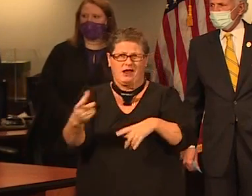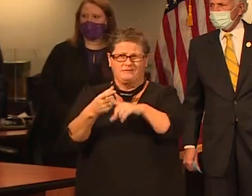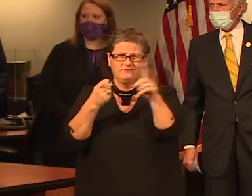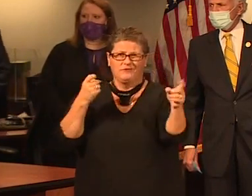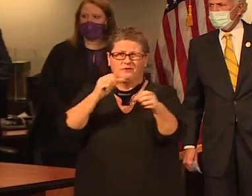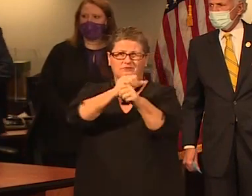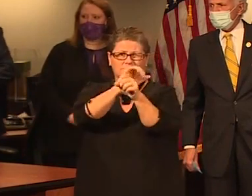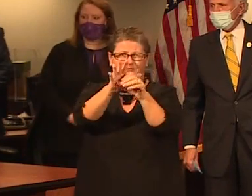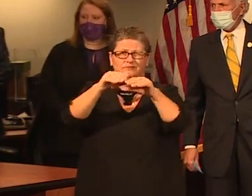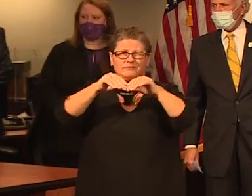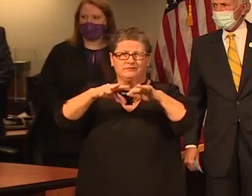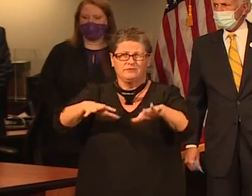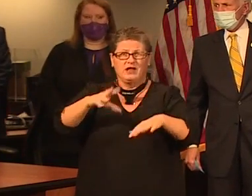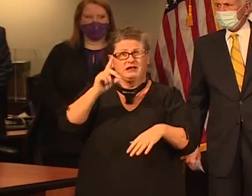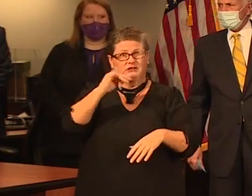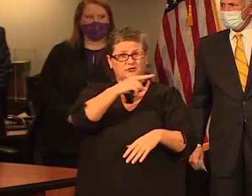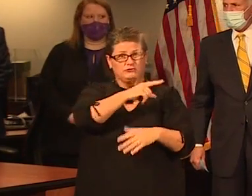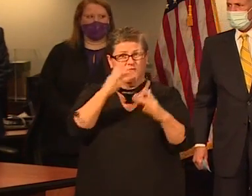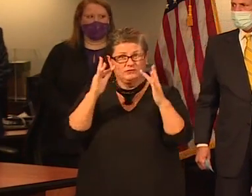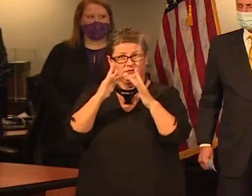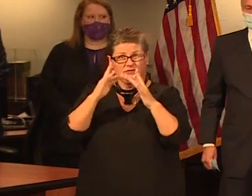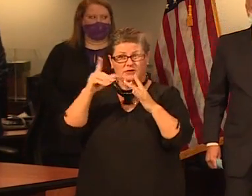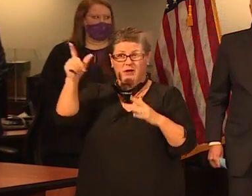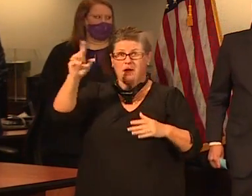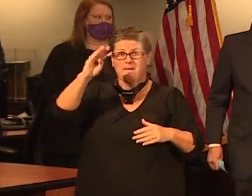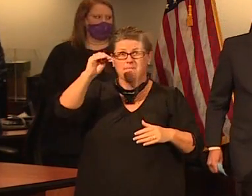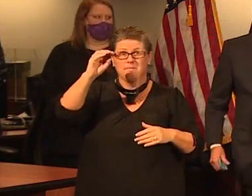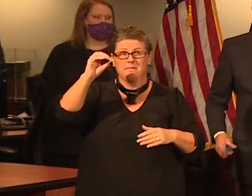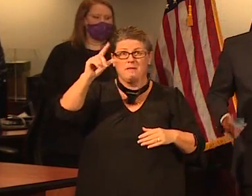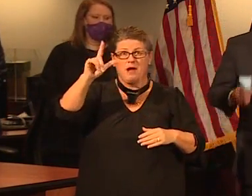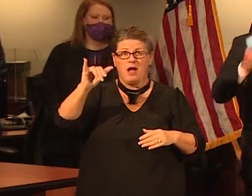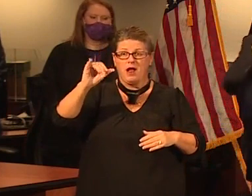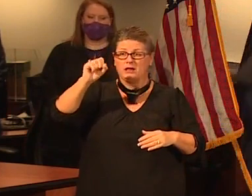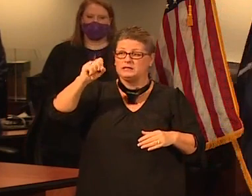THERE IS TEACHER IN THE SCHOOLS WHO HAS DIEED FROM THE CORONAVIRUS.